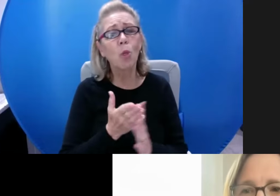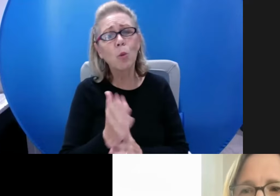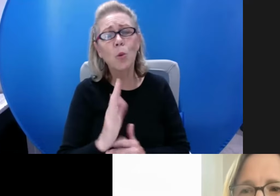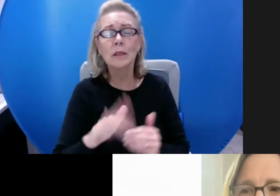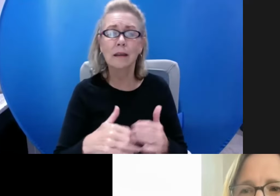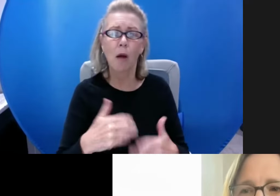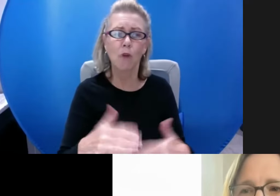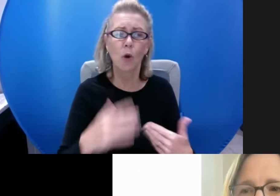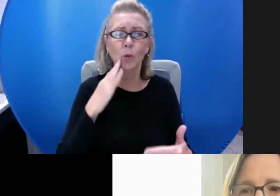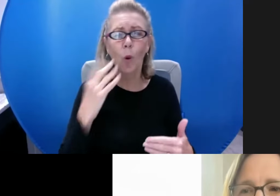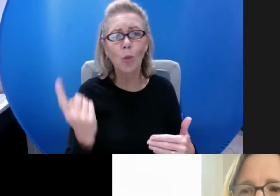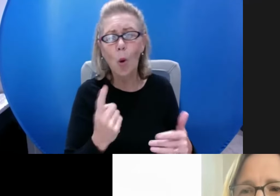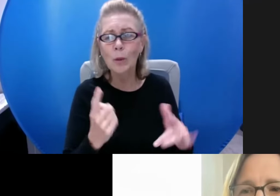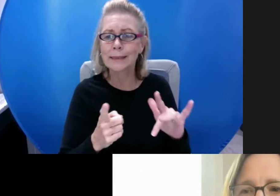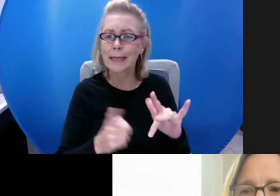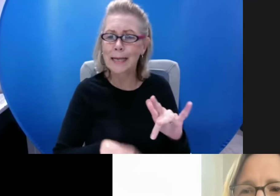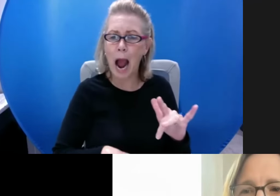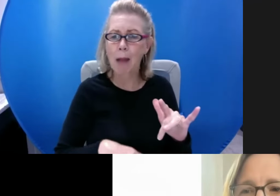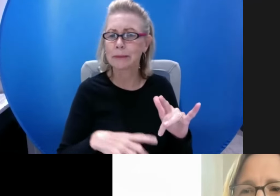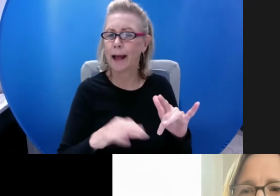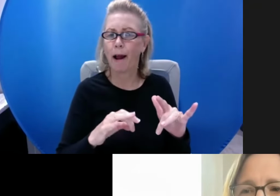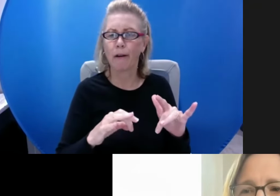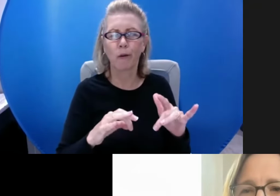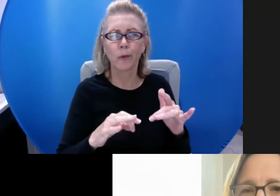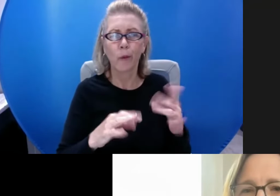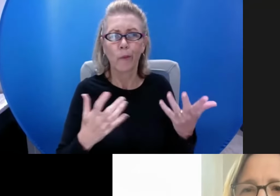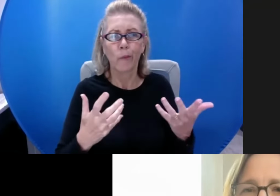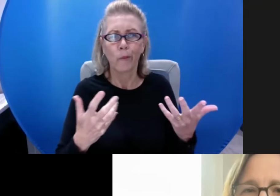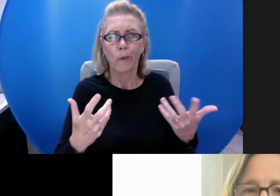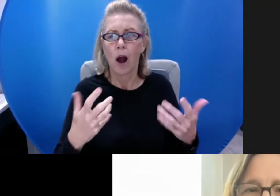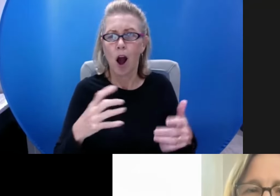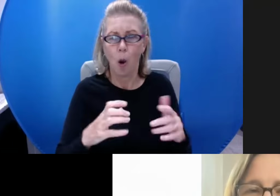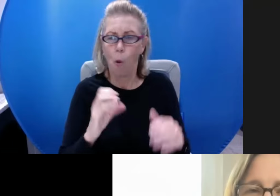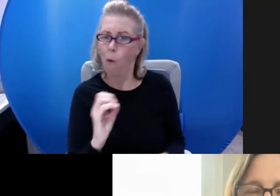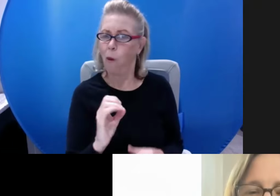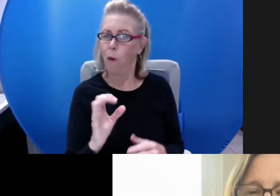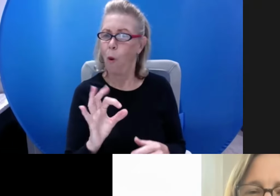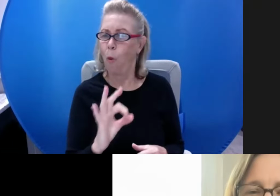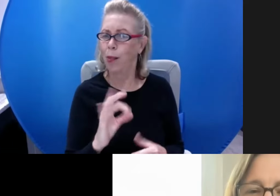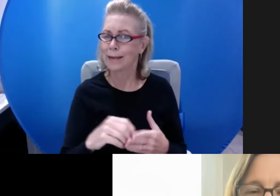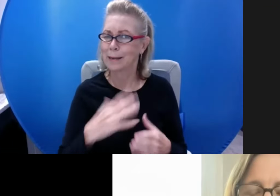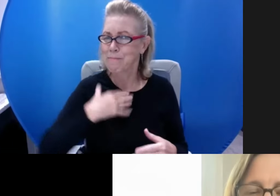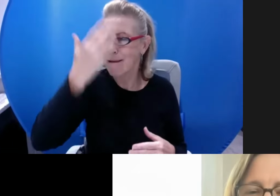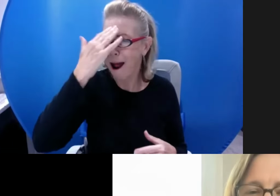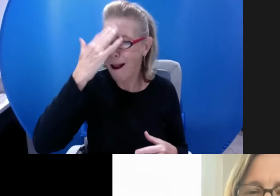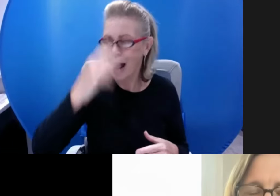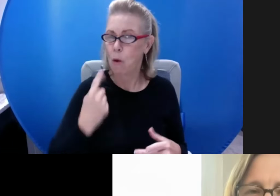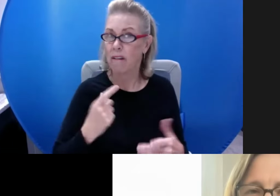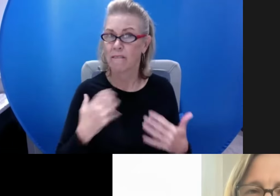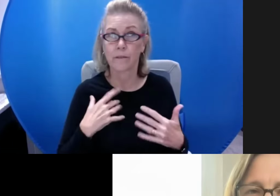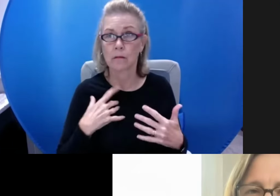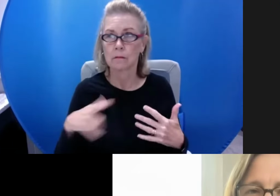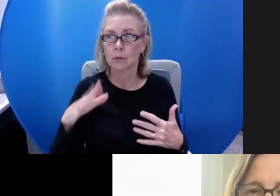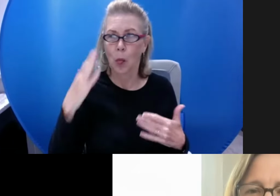and holes in my knowledge and I always had a little bit of fear whenever I entered into the higher level English courses that maybe what it is that I wasn't so sure about was